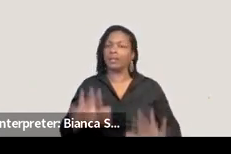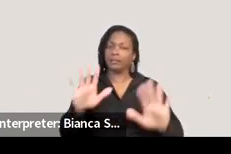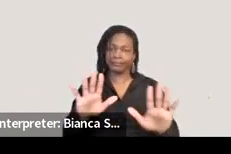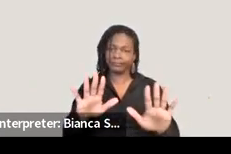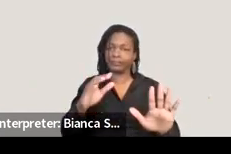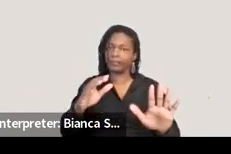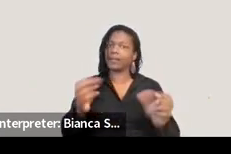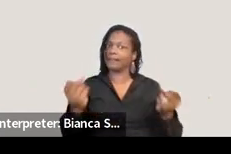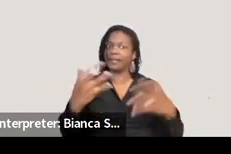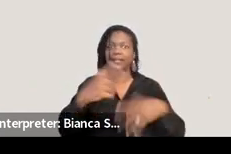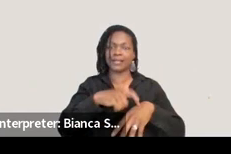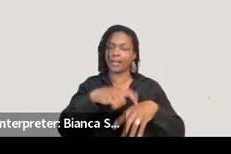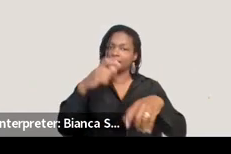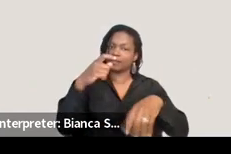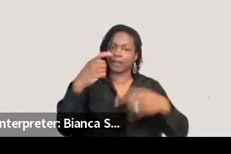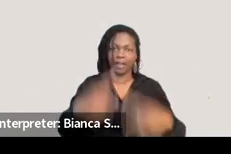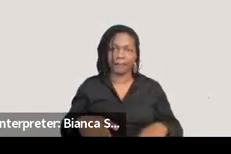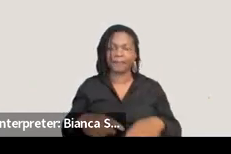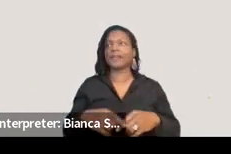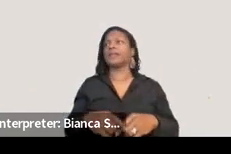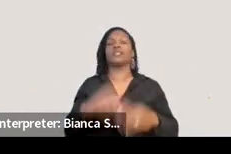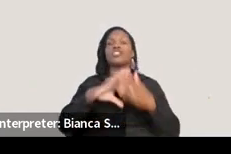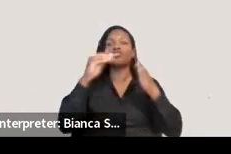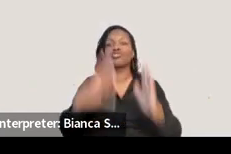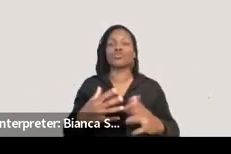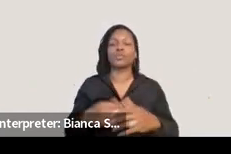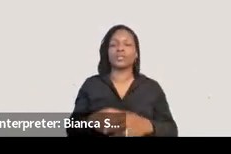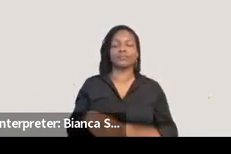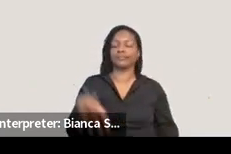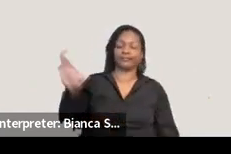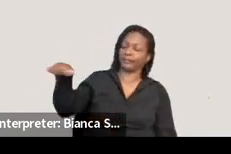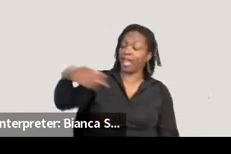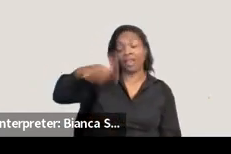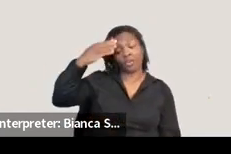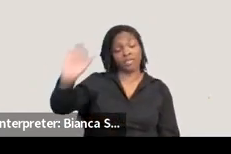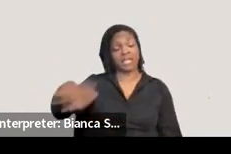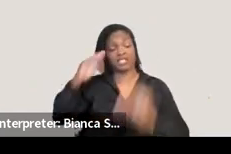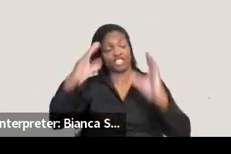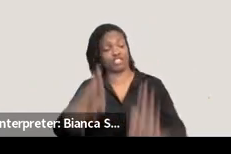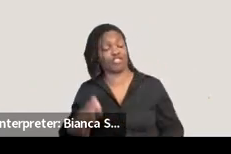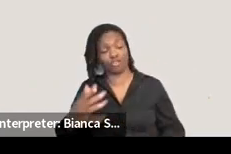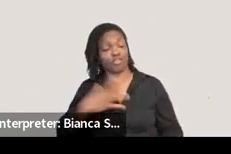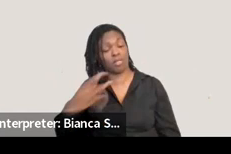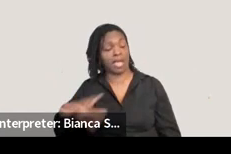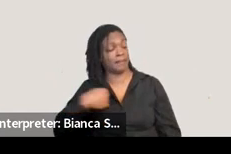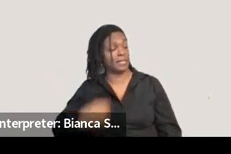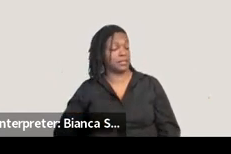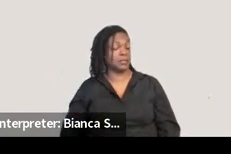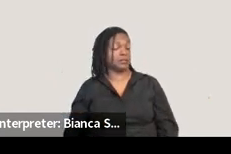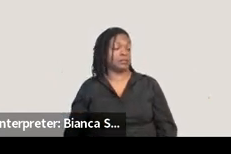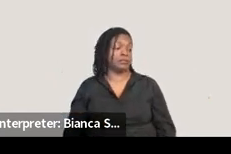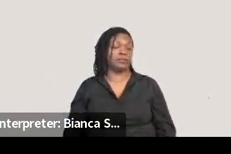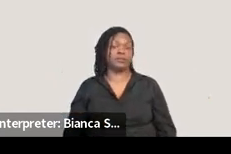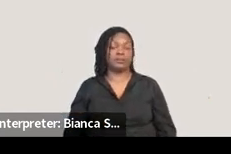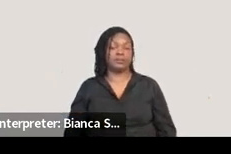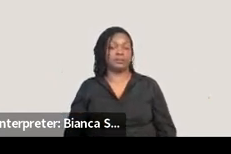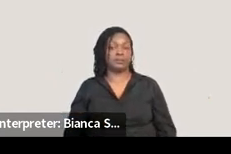And then you sit and meet with them and not knocking any teachers, but you sit and meet with them and you can pick up as to why the student would think that.